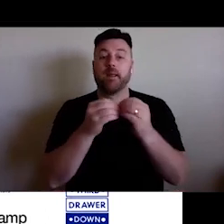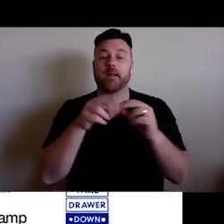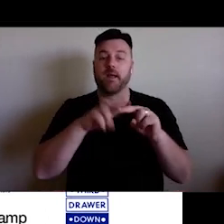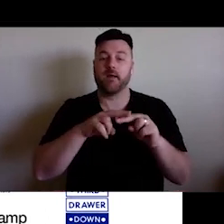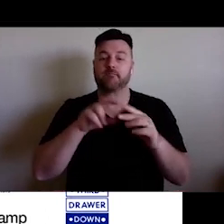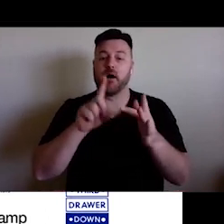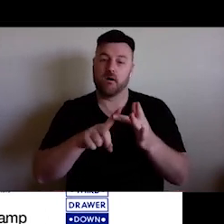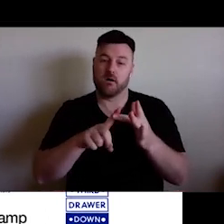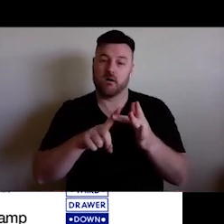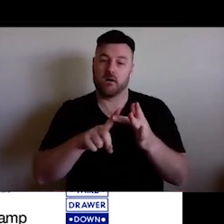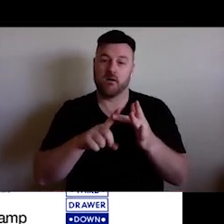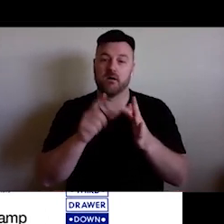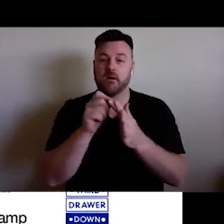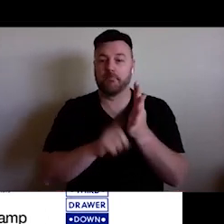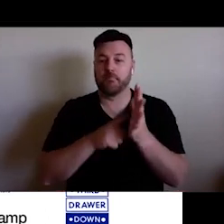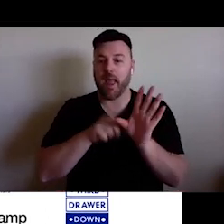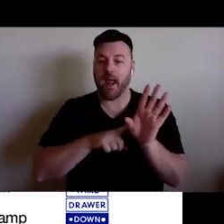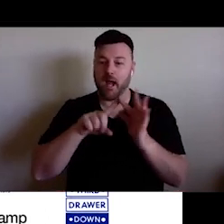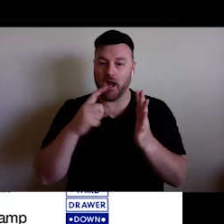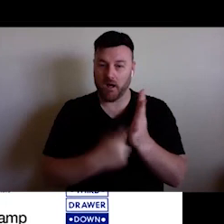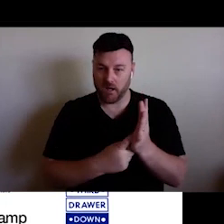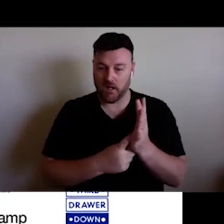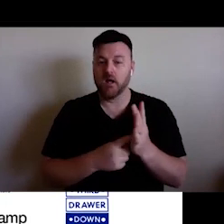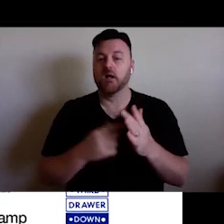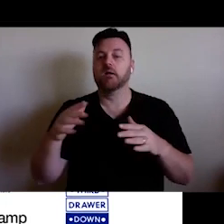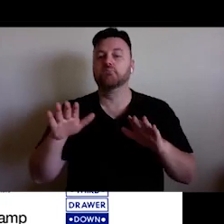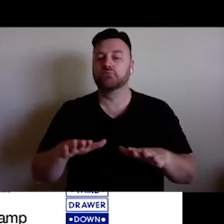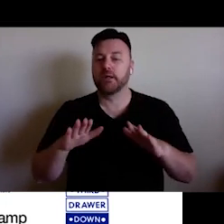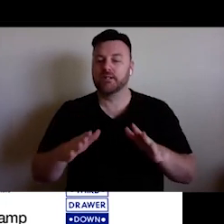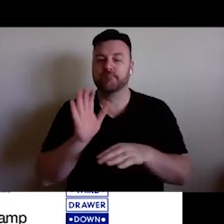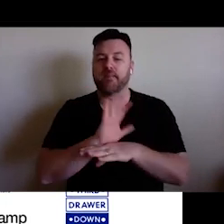basically as access their content each month. There are some models